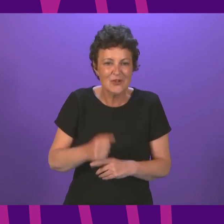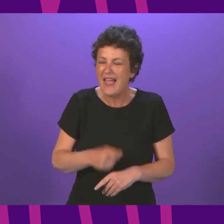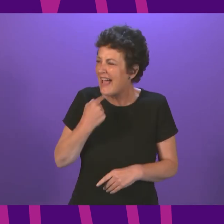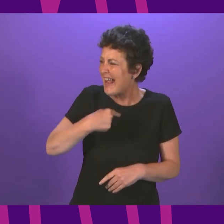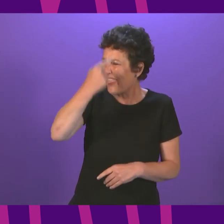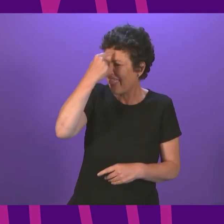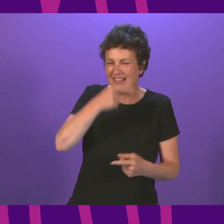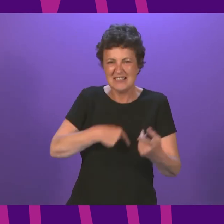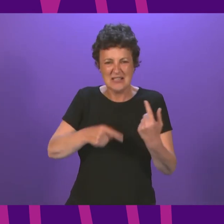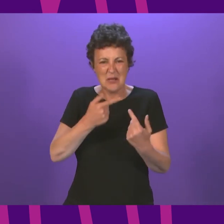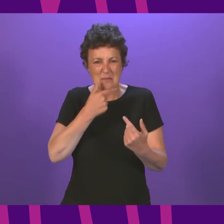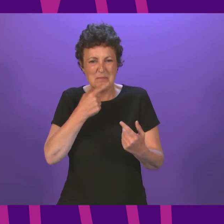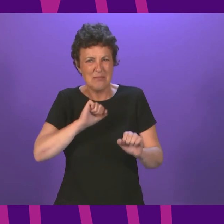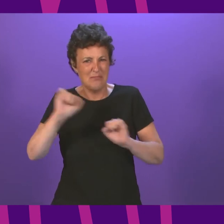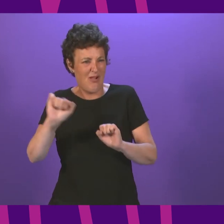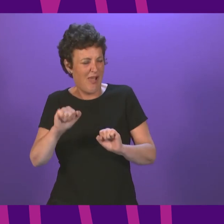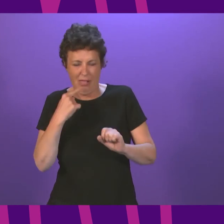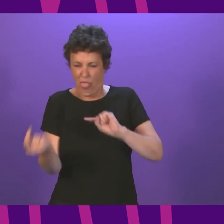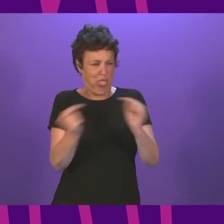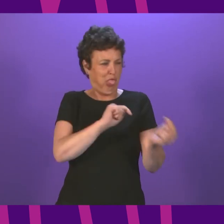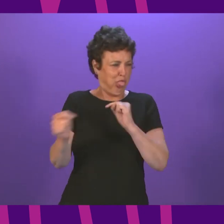On the same basis that the Government argued that furlough and the £20 uplift in universal